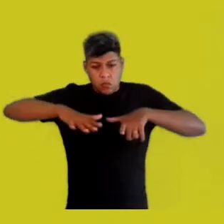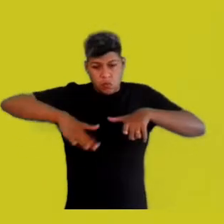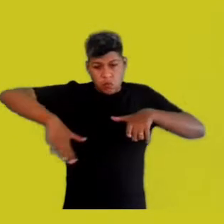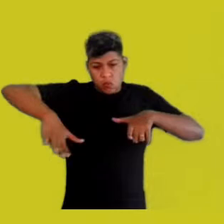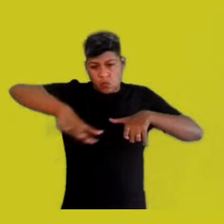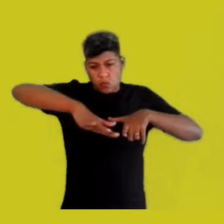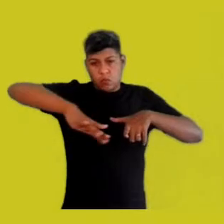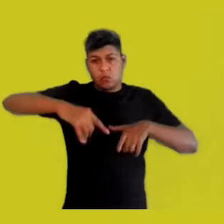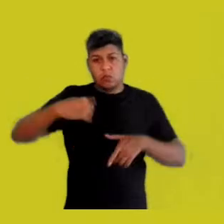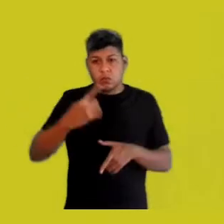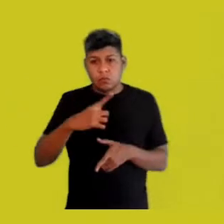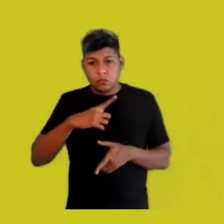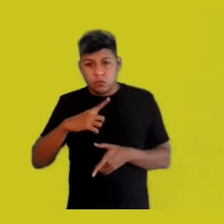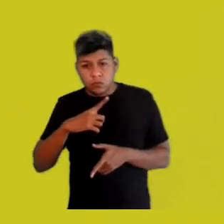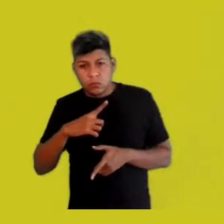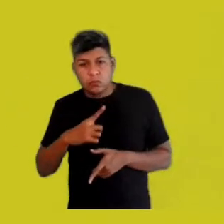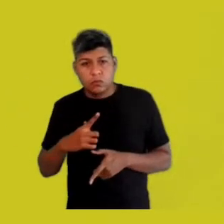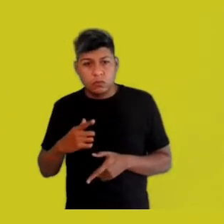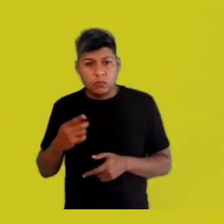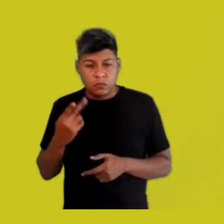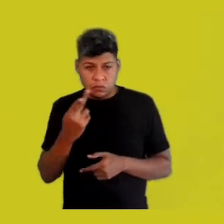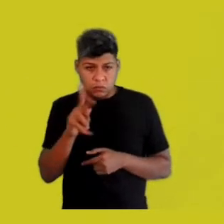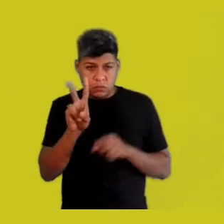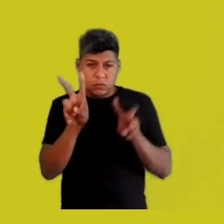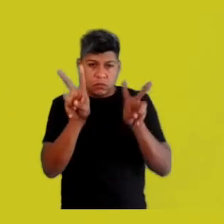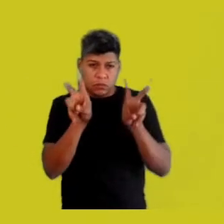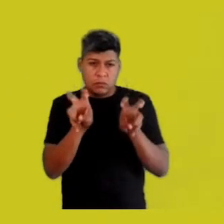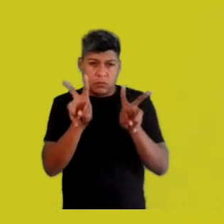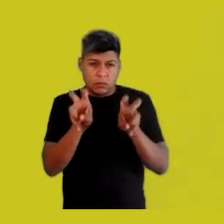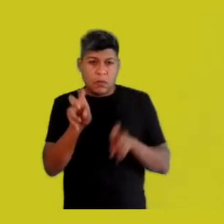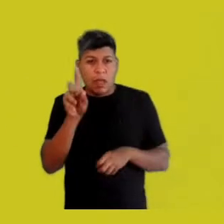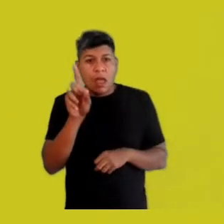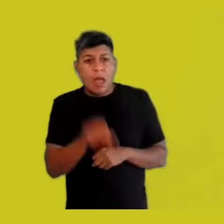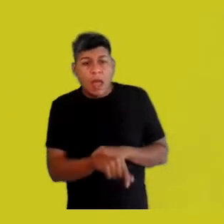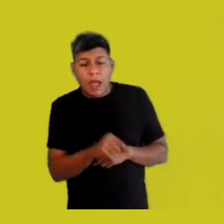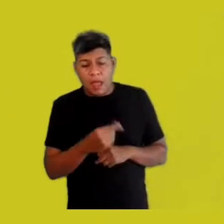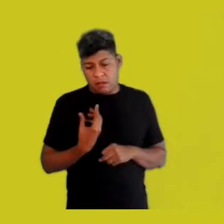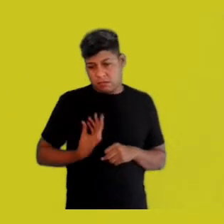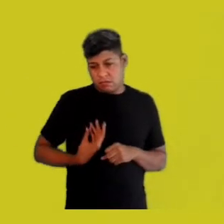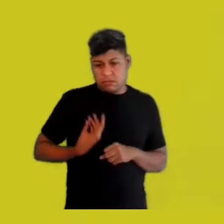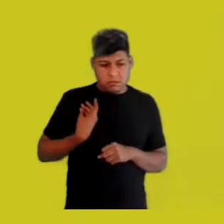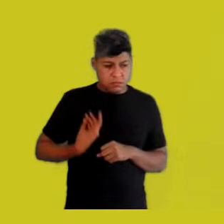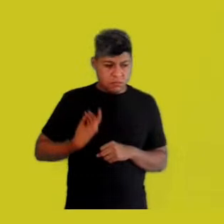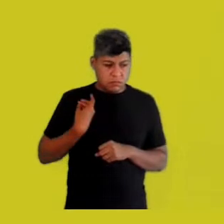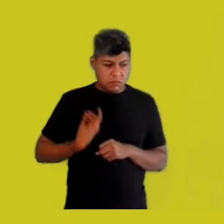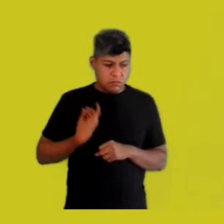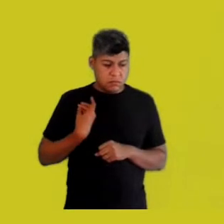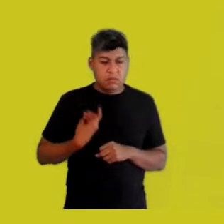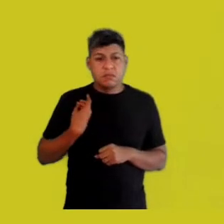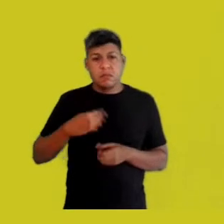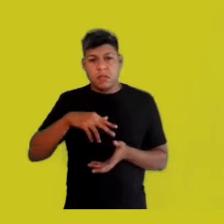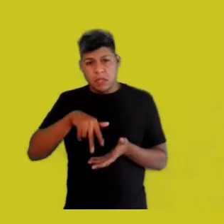as fetishes? Are these actions, cooking, dance, music, orality,